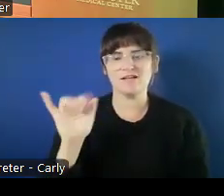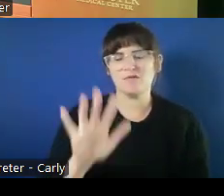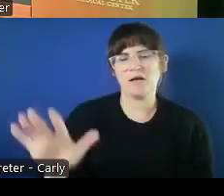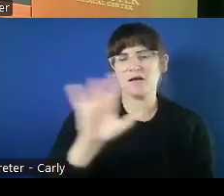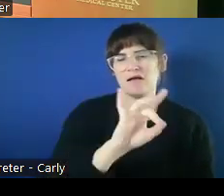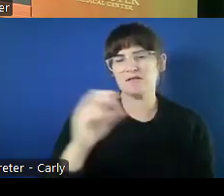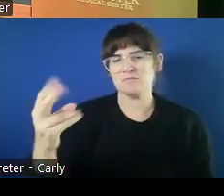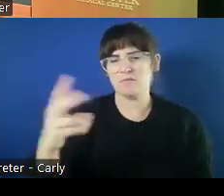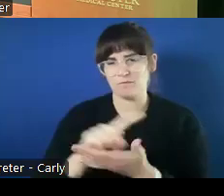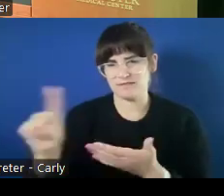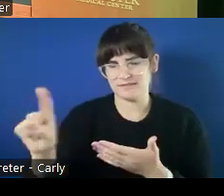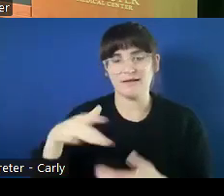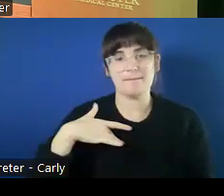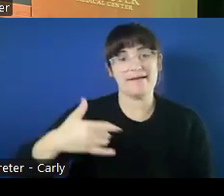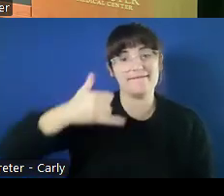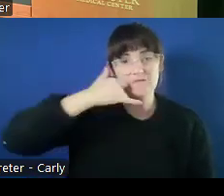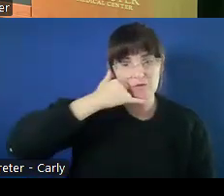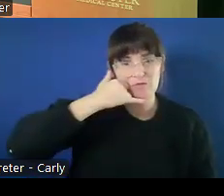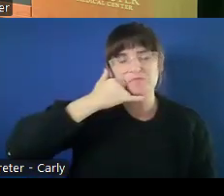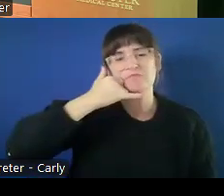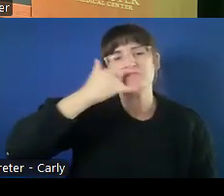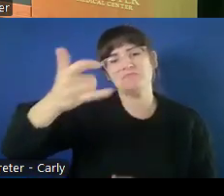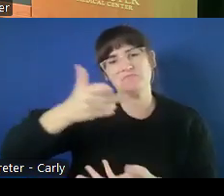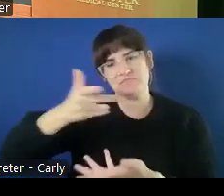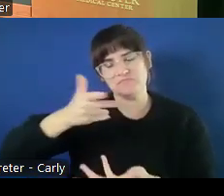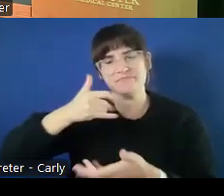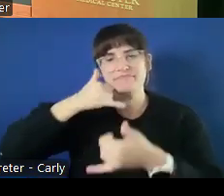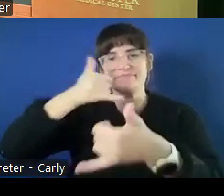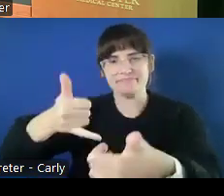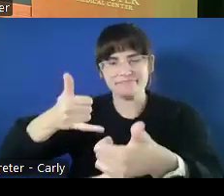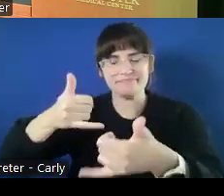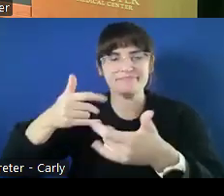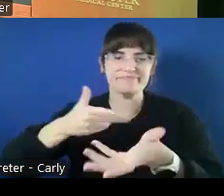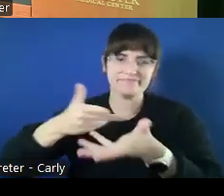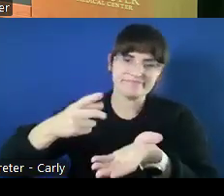usually delivered by phone with a psychologist or a social worker talking to the participants every